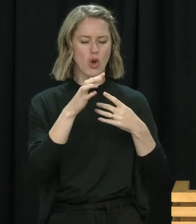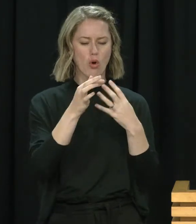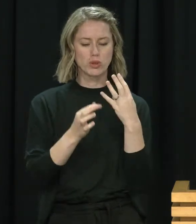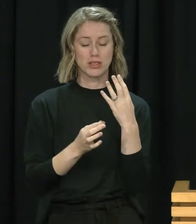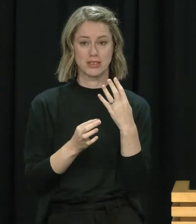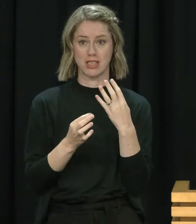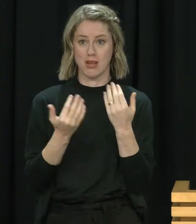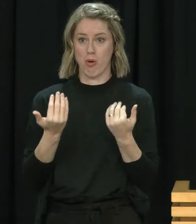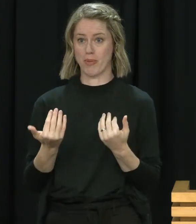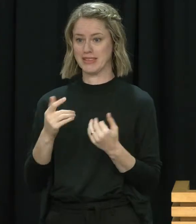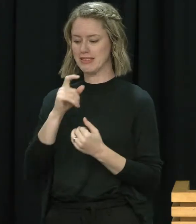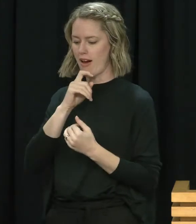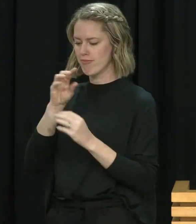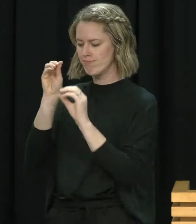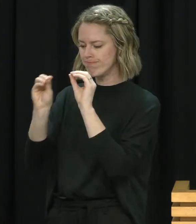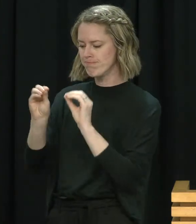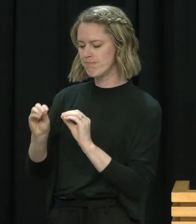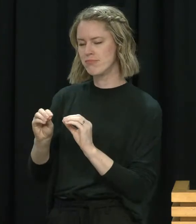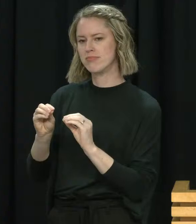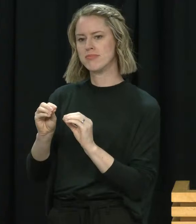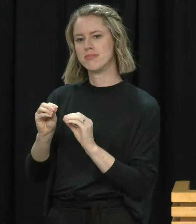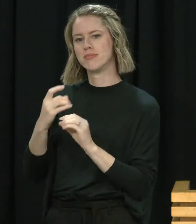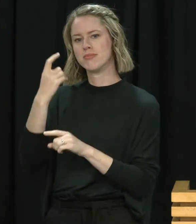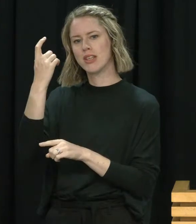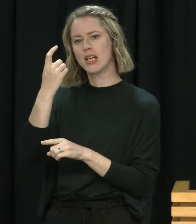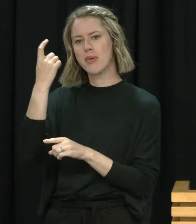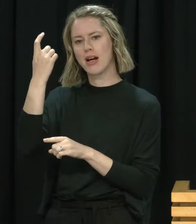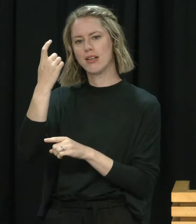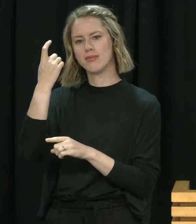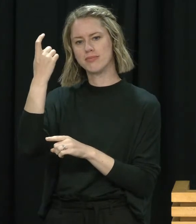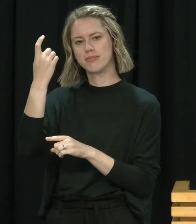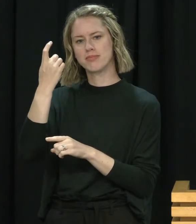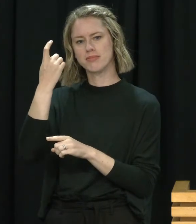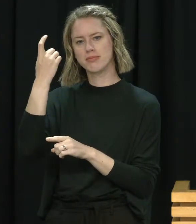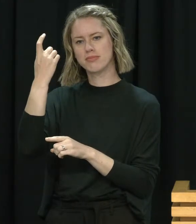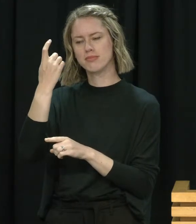on Monday. One of the things that we will look at on Monday